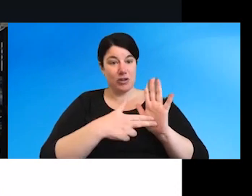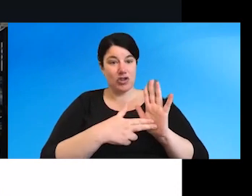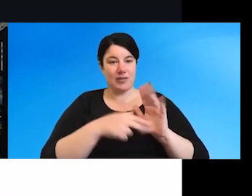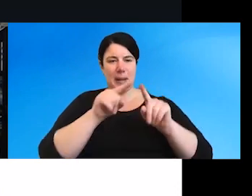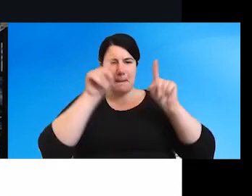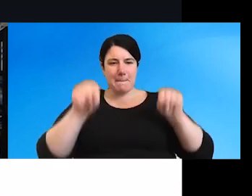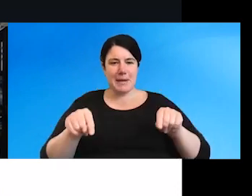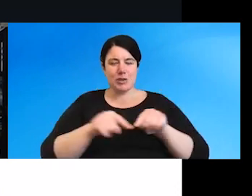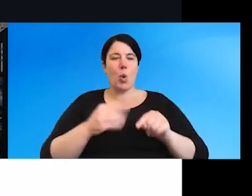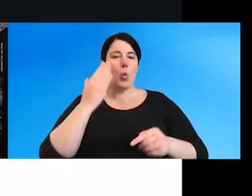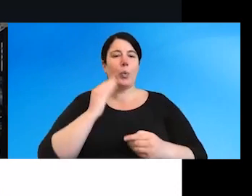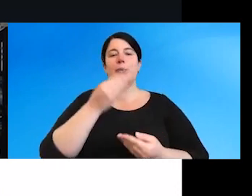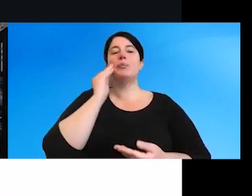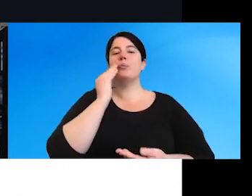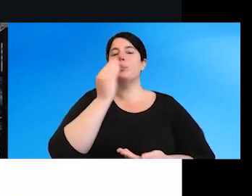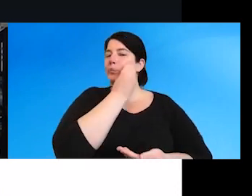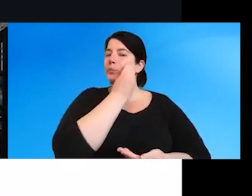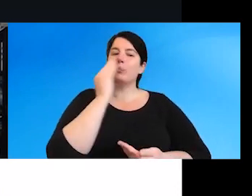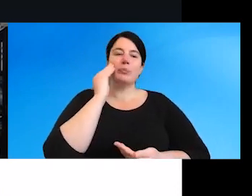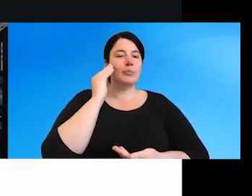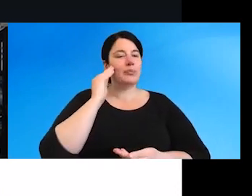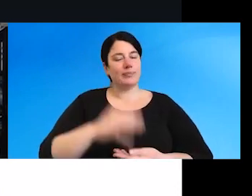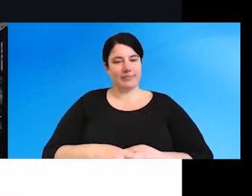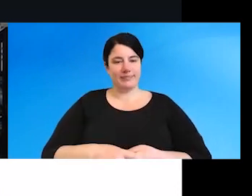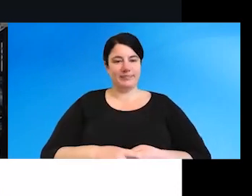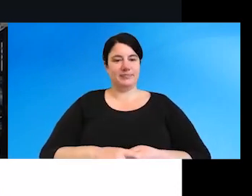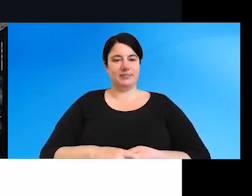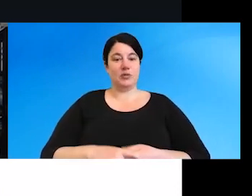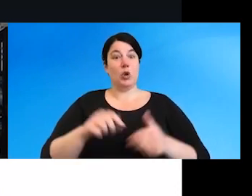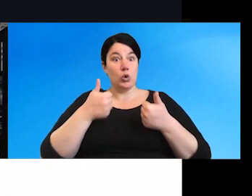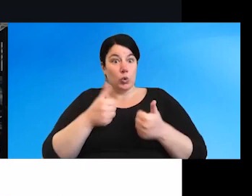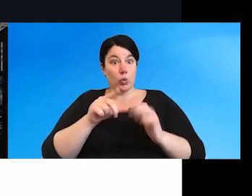putting on foundation. It's a really good time to come back to the